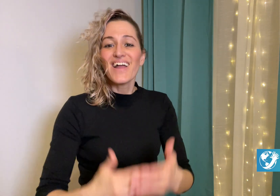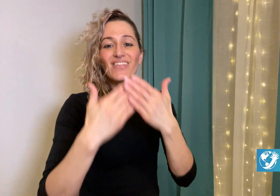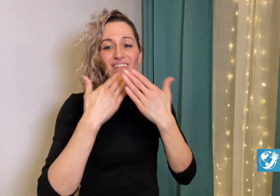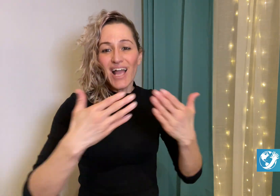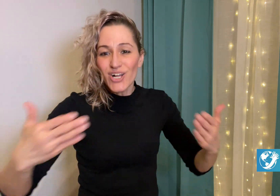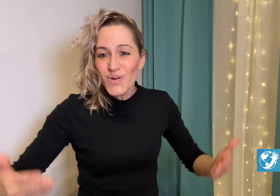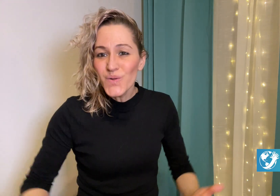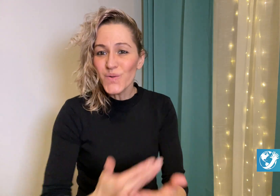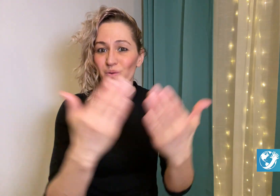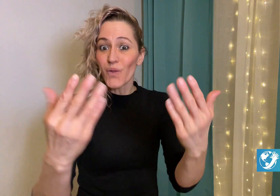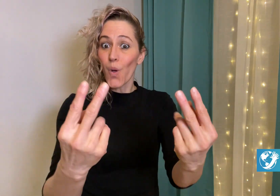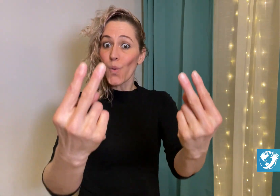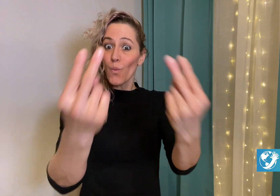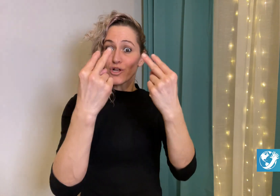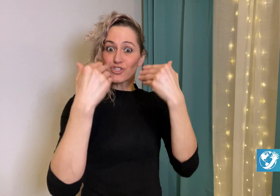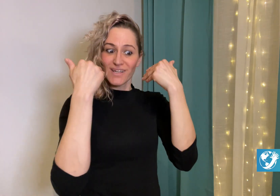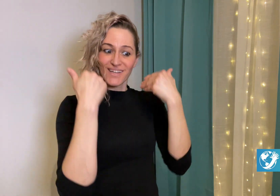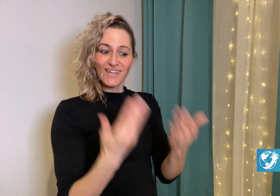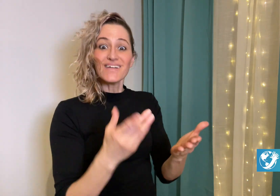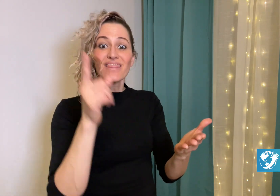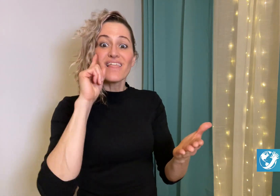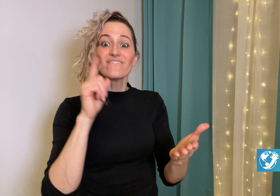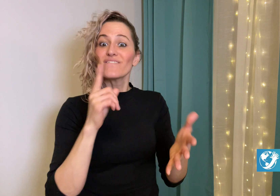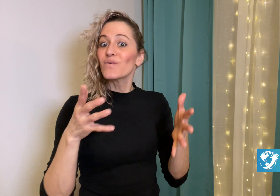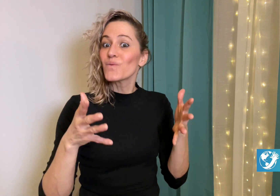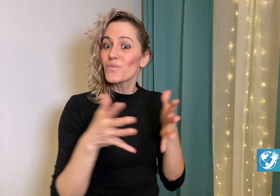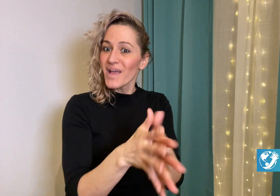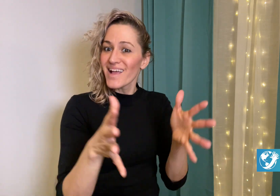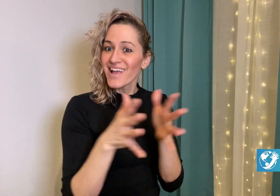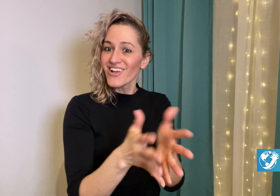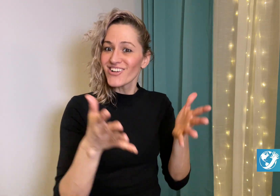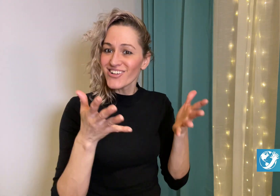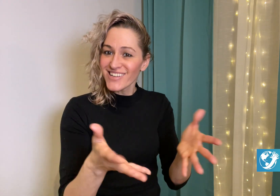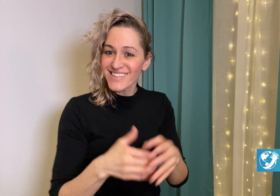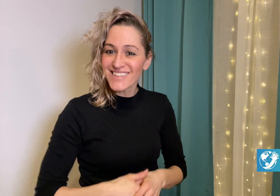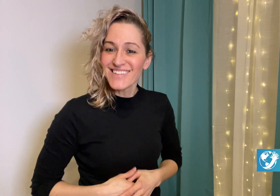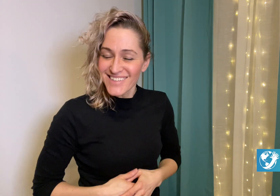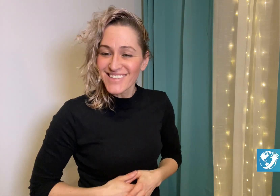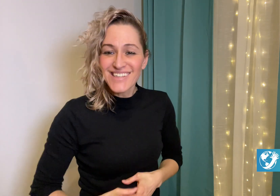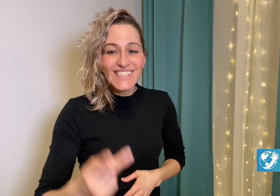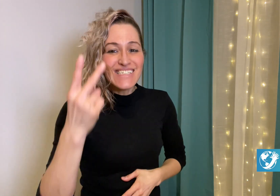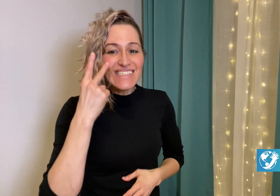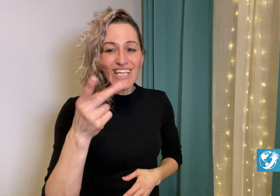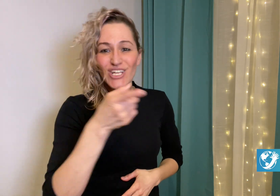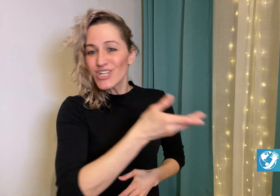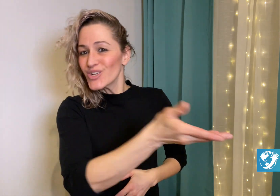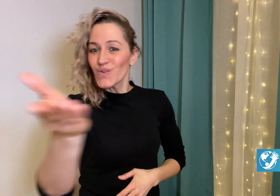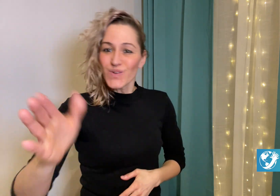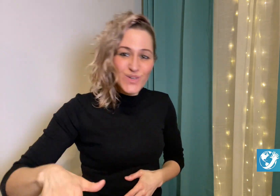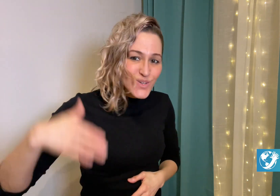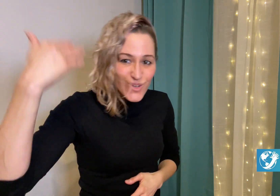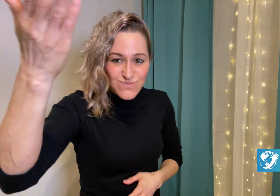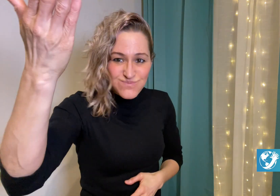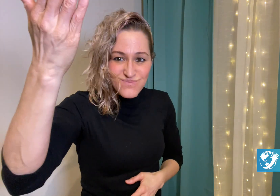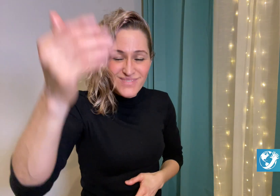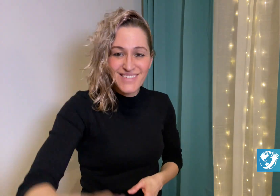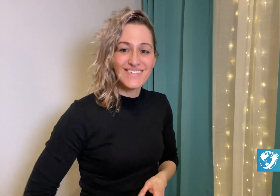Thank you for watching DeafWire! See you!